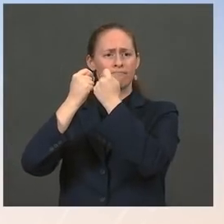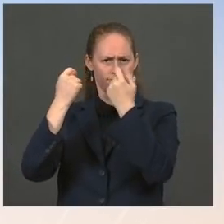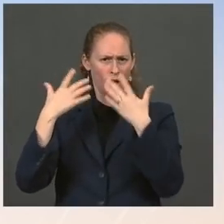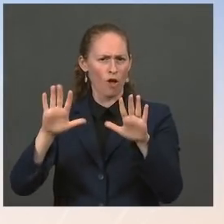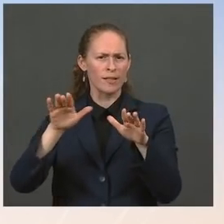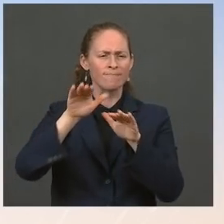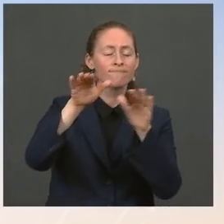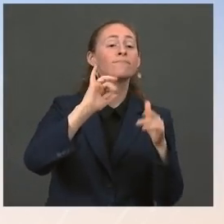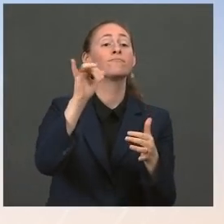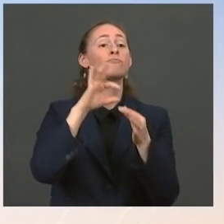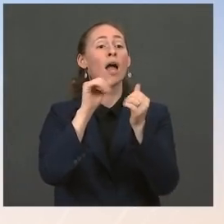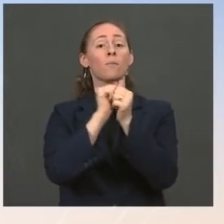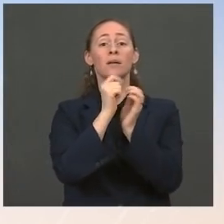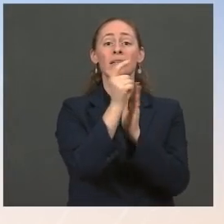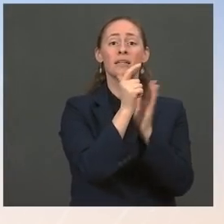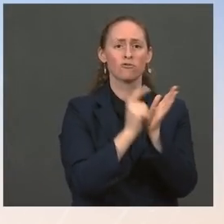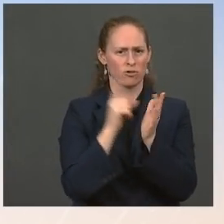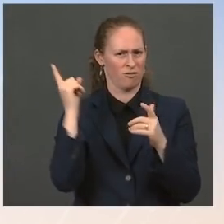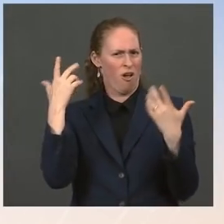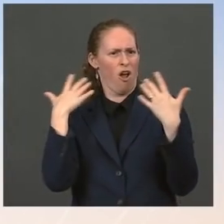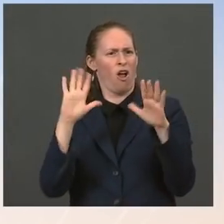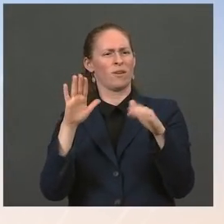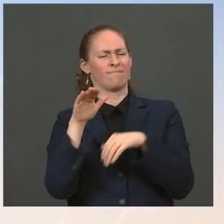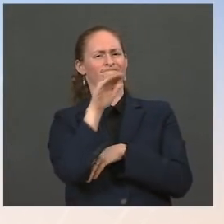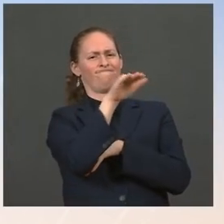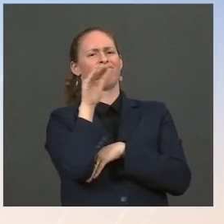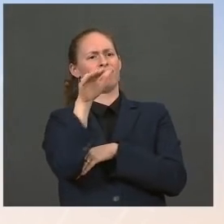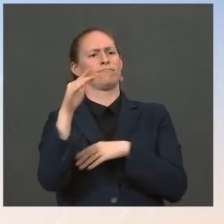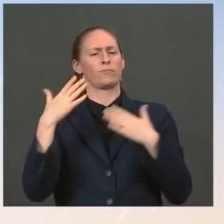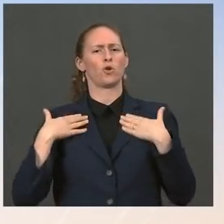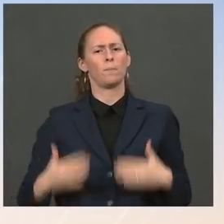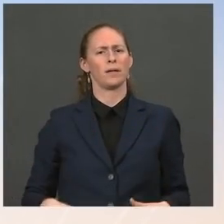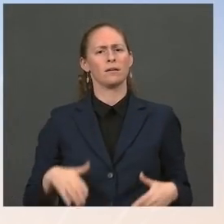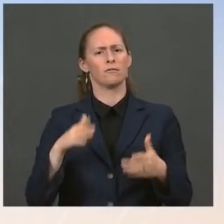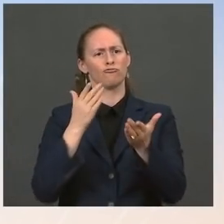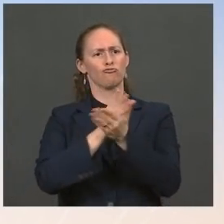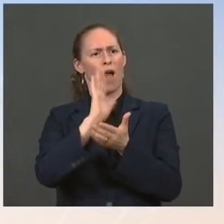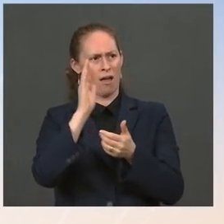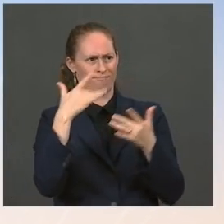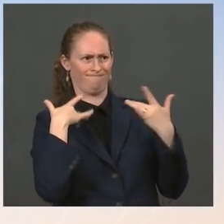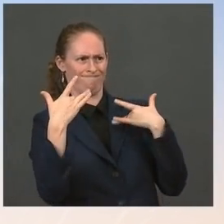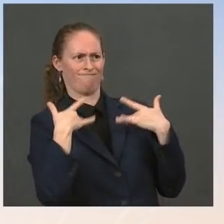about our concerns of human rights abuses in Xinjiang. And I would also note that the President also led